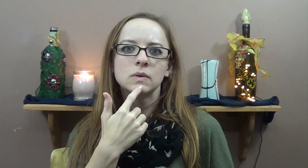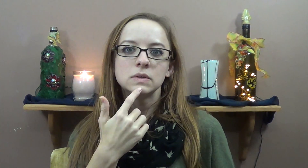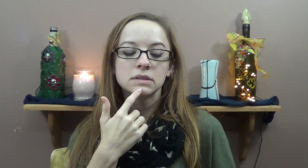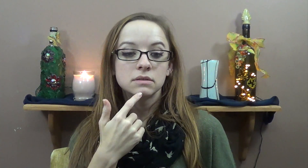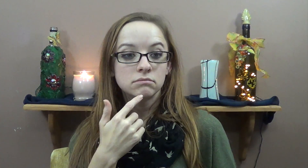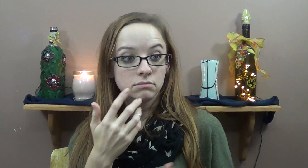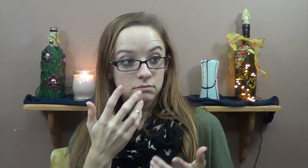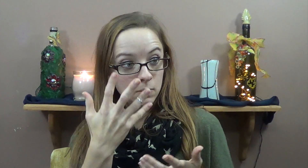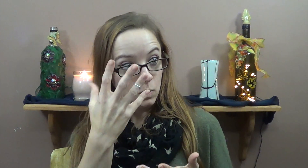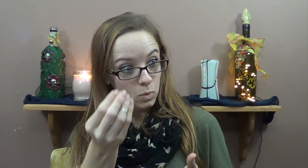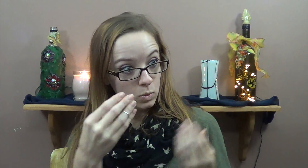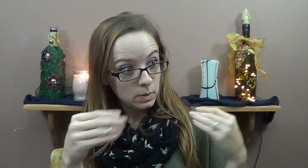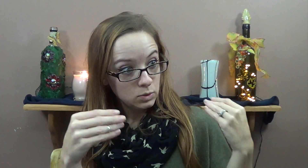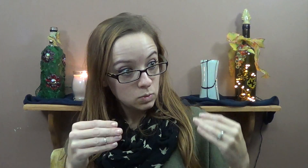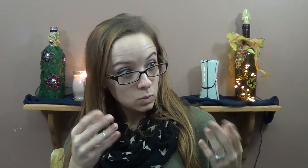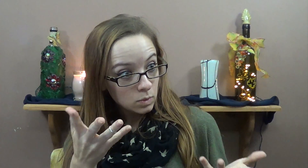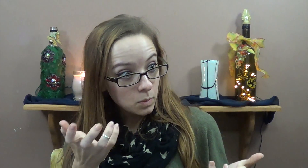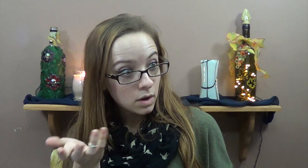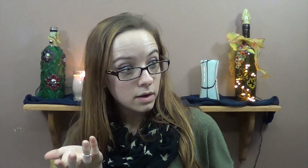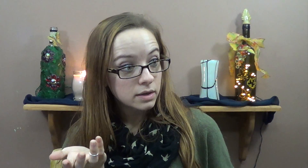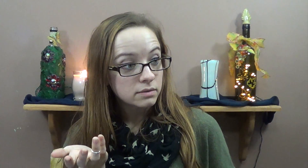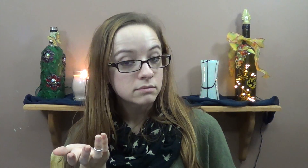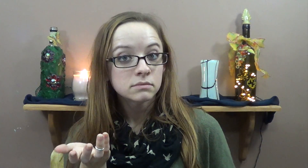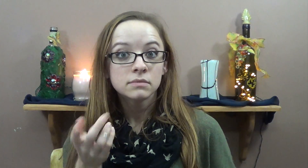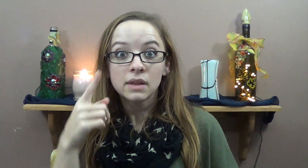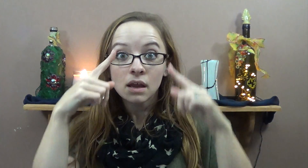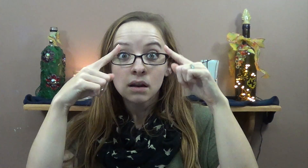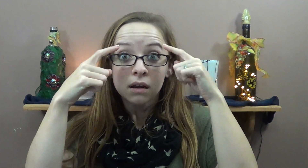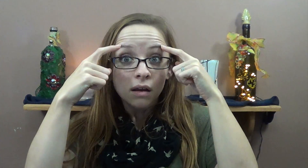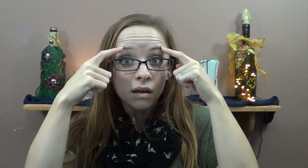I've explained this before, but if you say "Do you want to go to the store?",